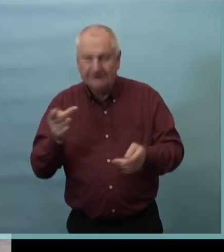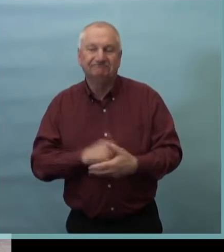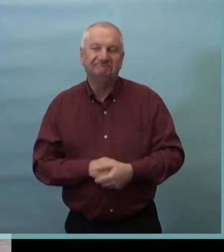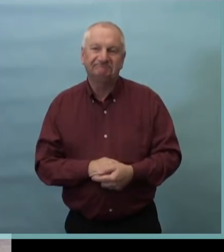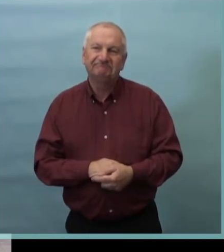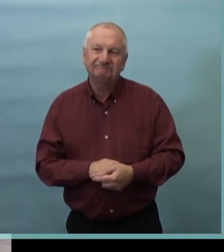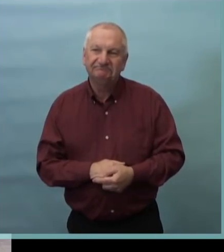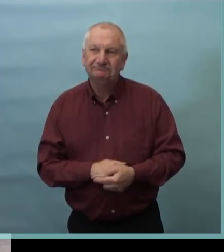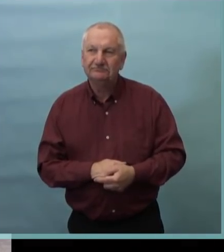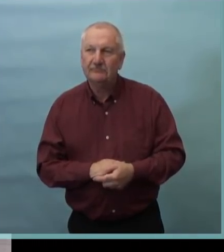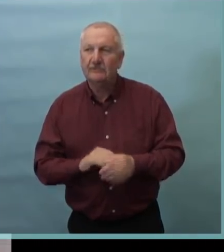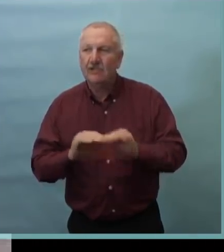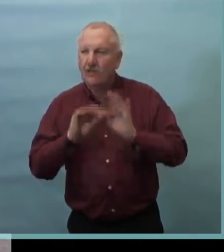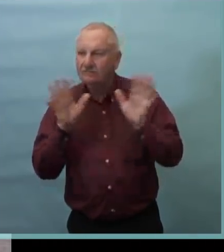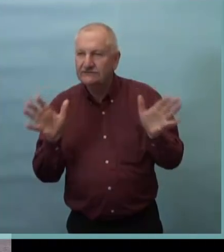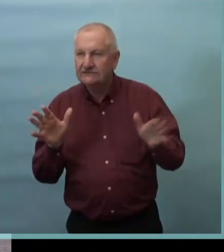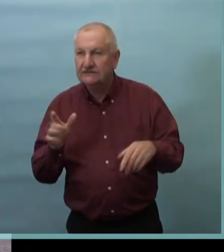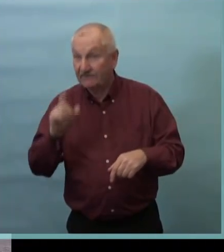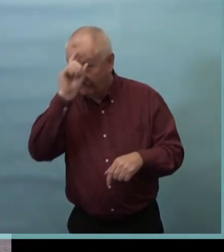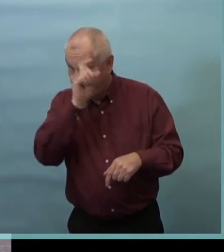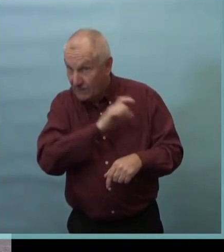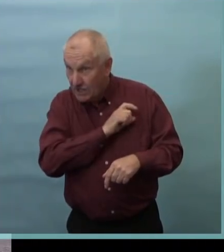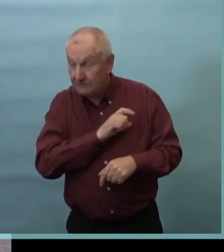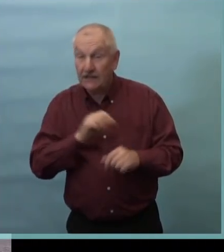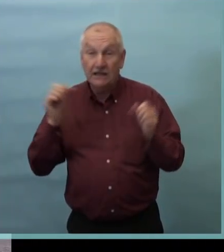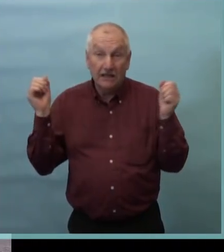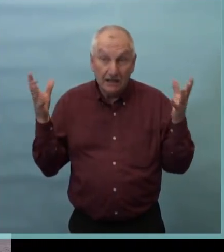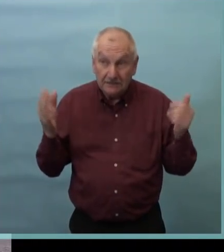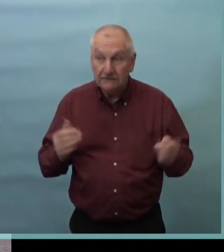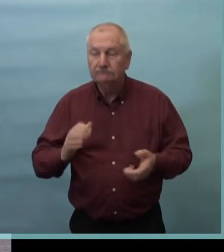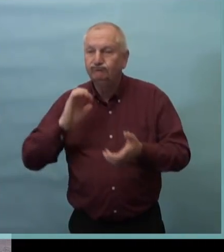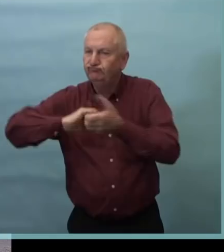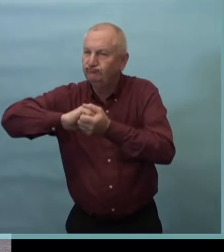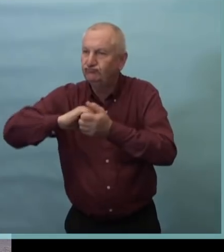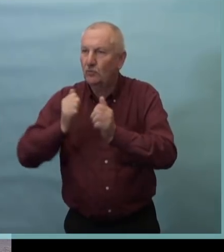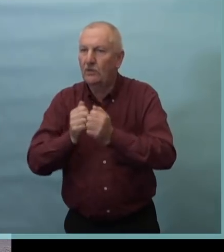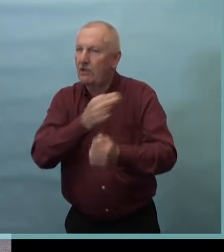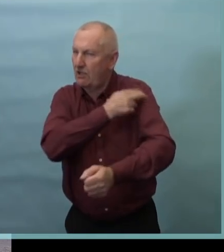than anyone first-line responders understand the fortitude it takes to